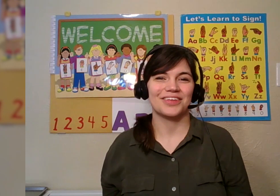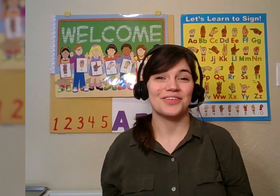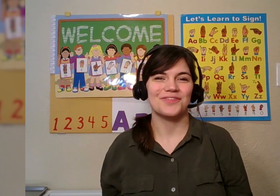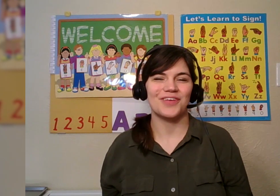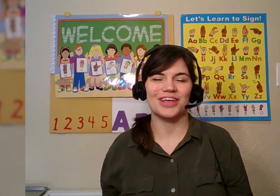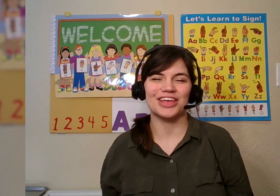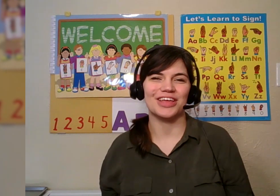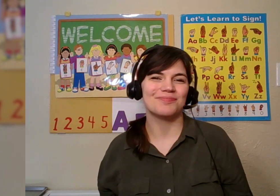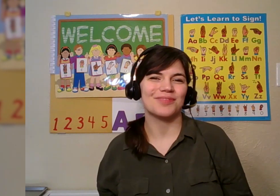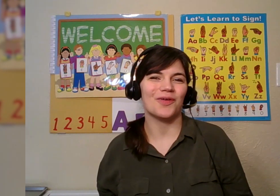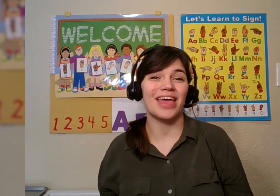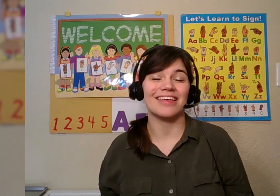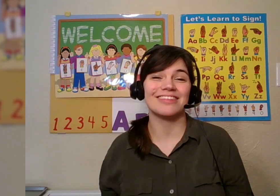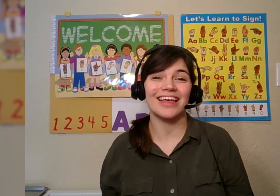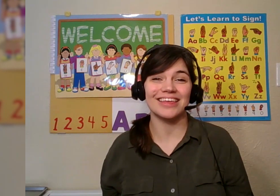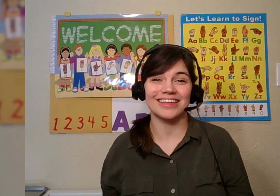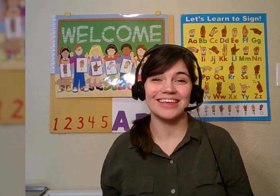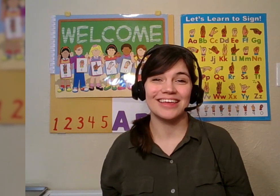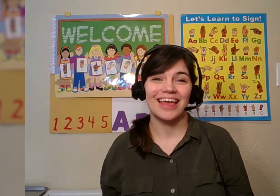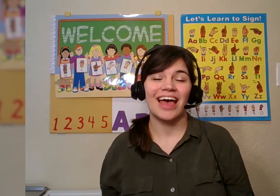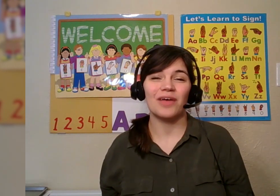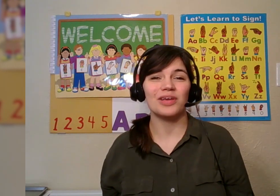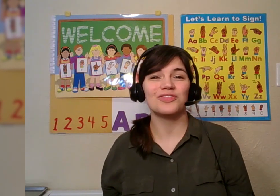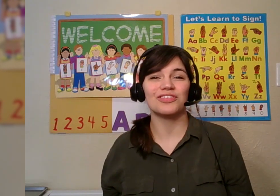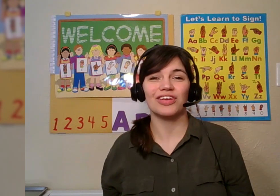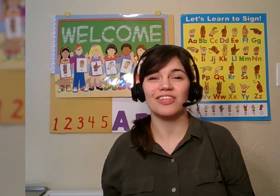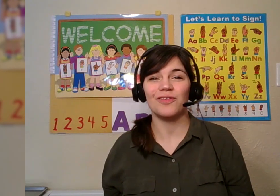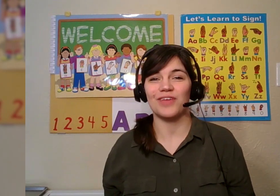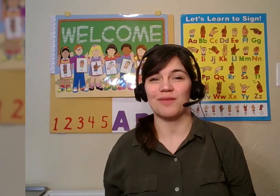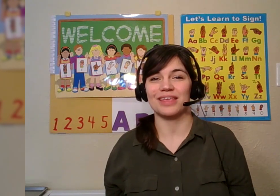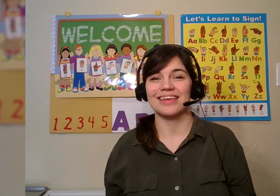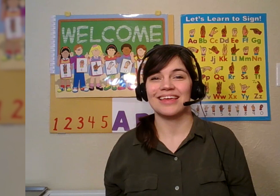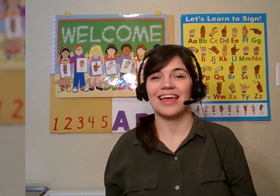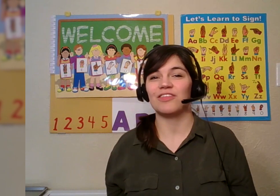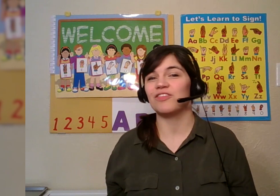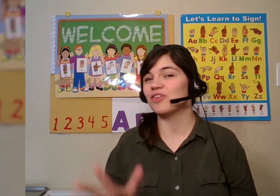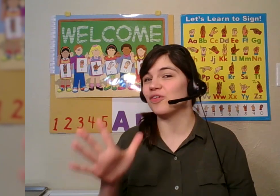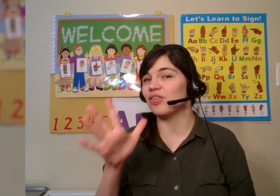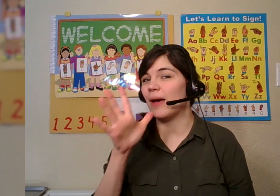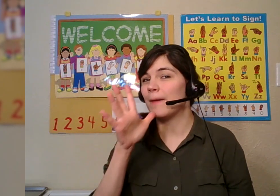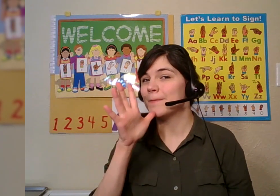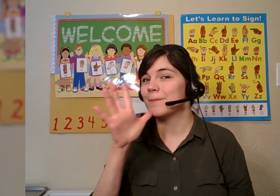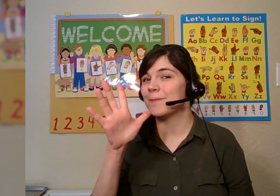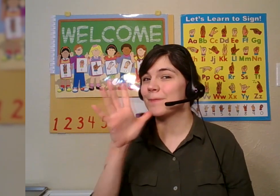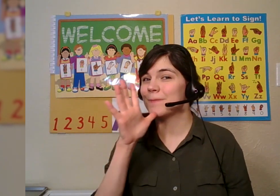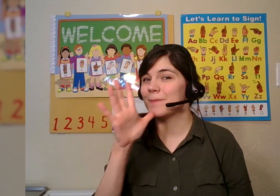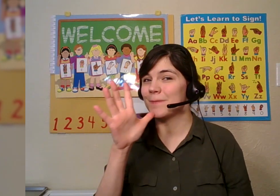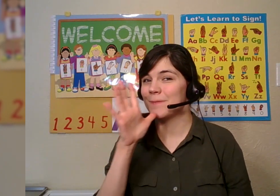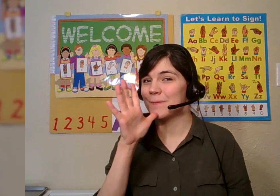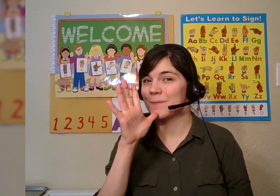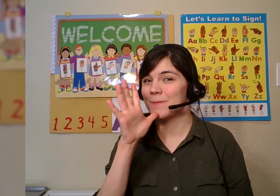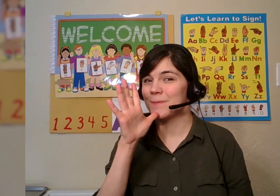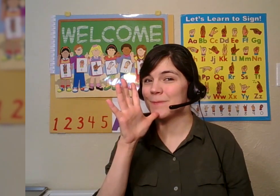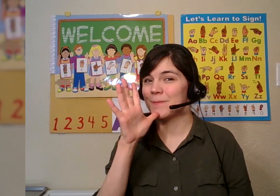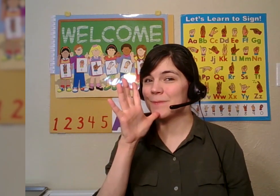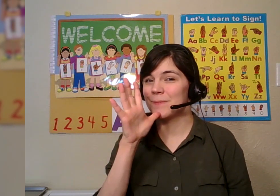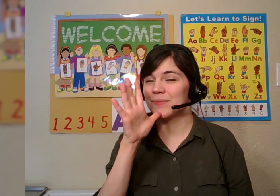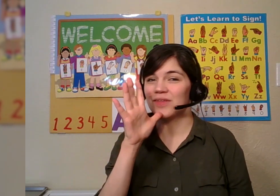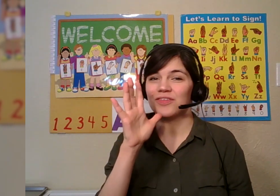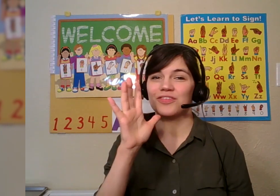Very good. Okay, secondly I want you to look at the family and circle the... *signs* Circle